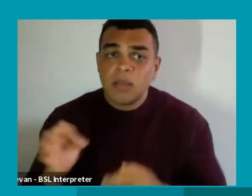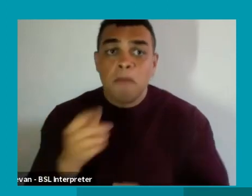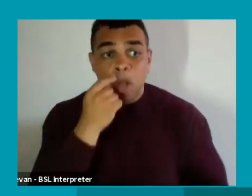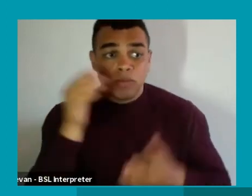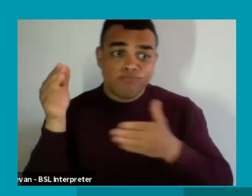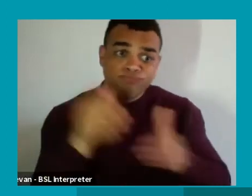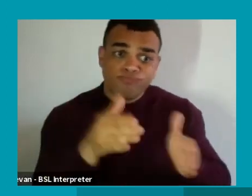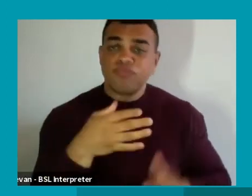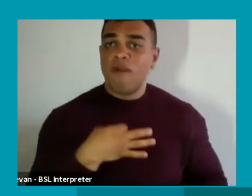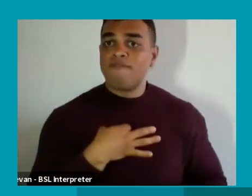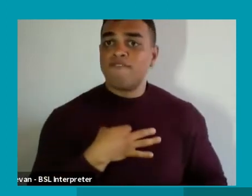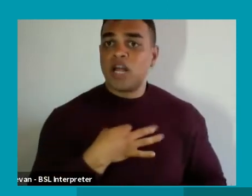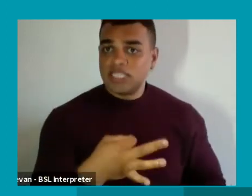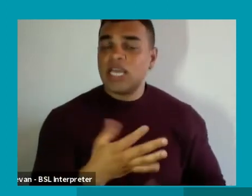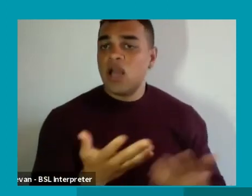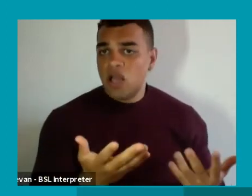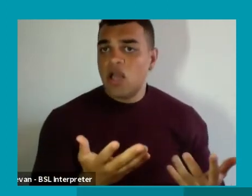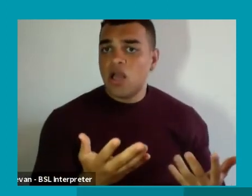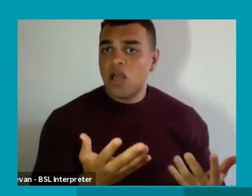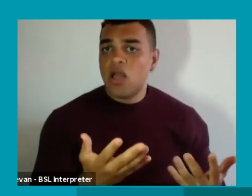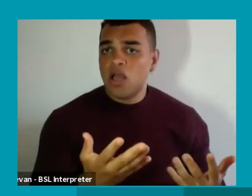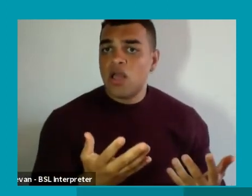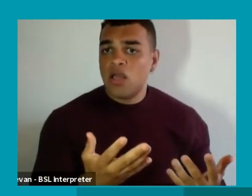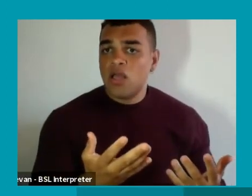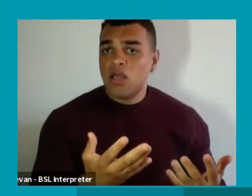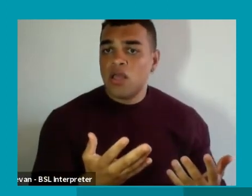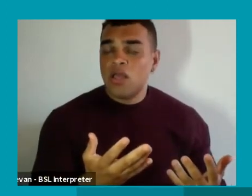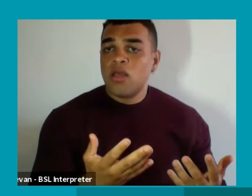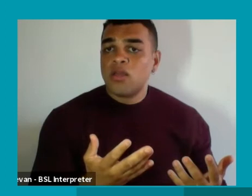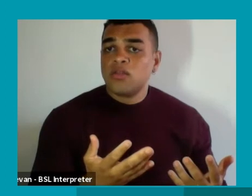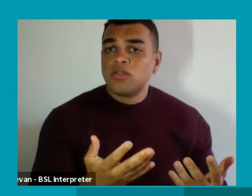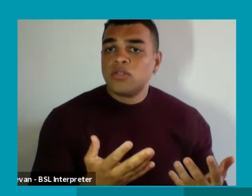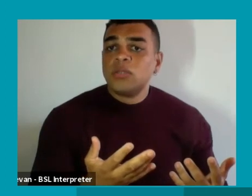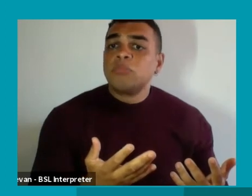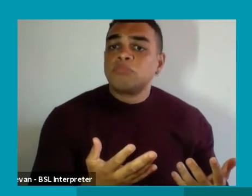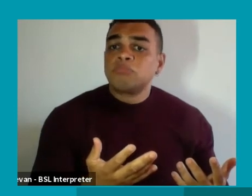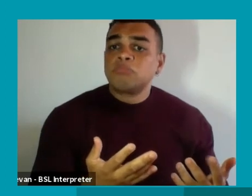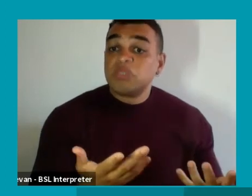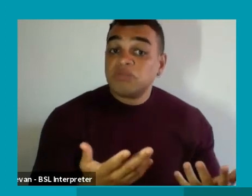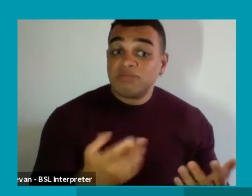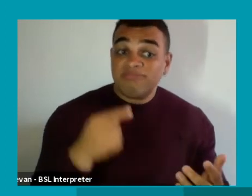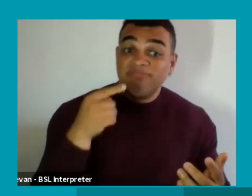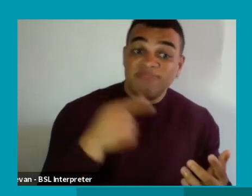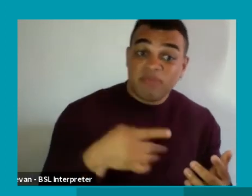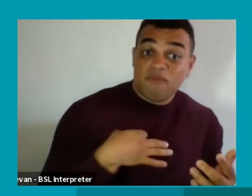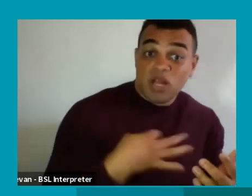no money as savings are now gone, but I cannot get a paid job either. So as I said, I guess something is better than nothing, but will Universal Credit remain